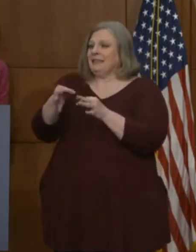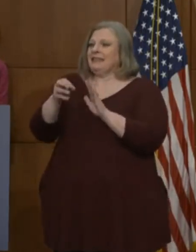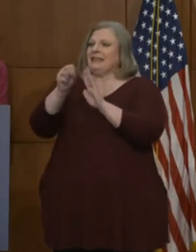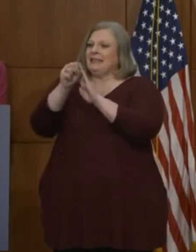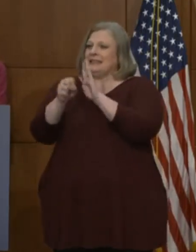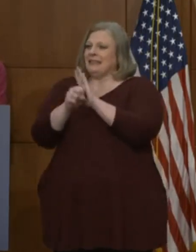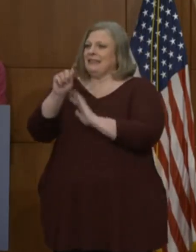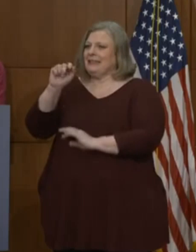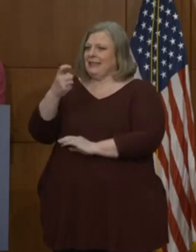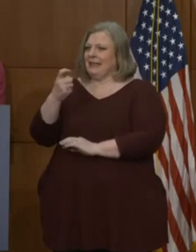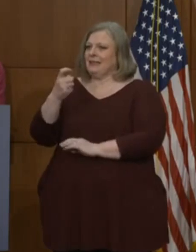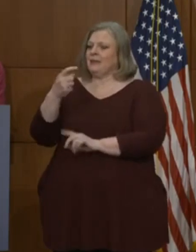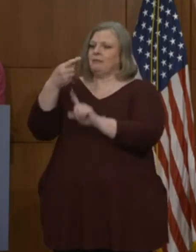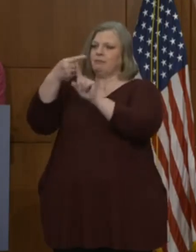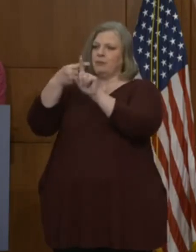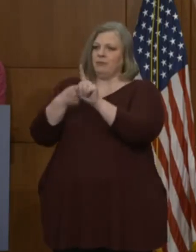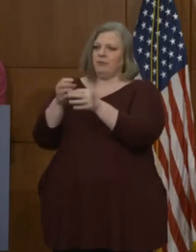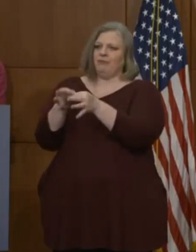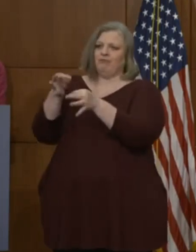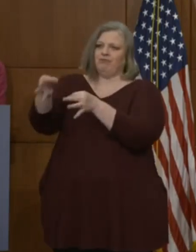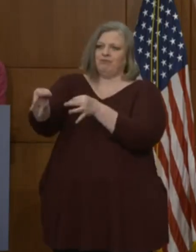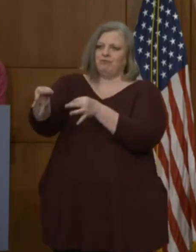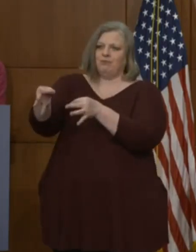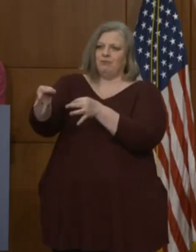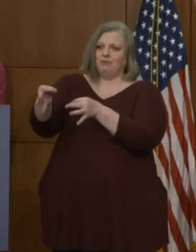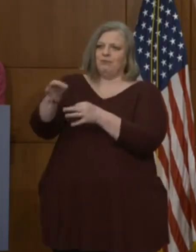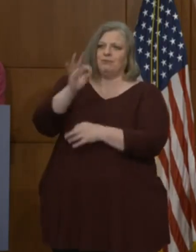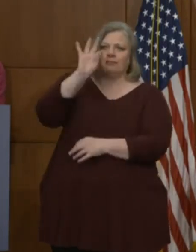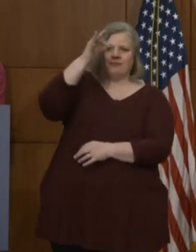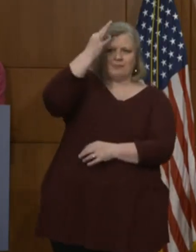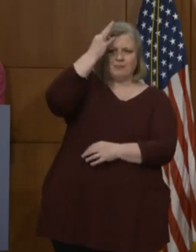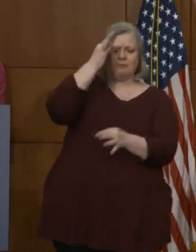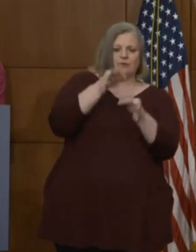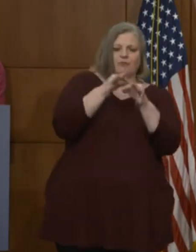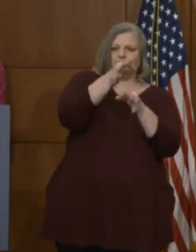THOSE GUIDELINES STAND IN THE STATE TAXES TO FOR A MONTH AND STATE TAXES TO FOR A MONTH AND THE FEDERAL TAXES FOR THREE